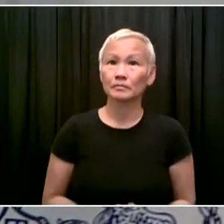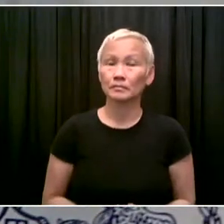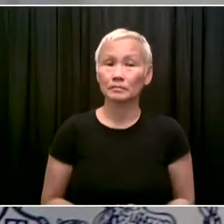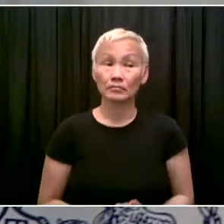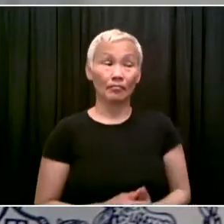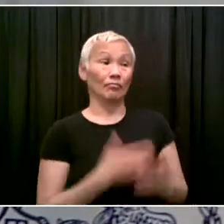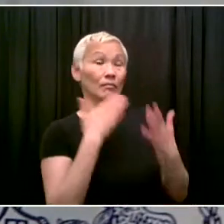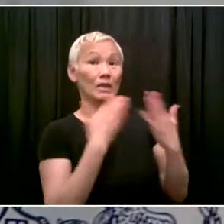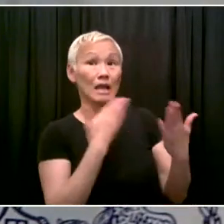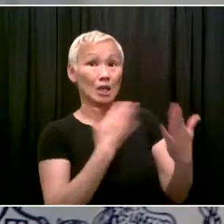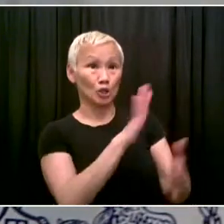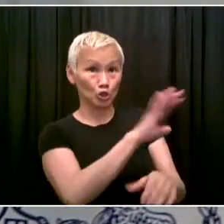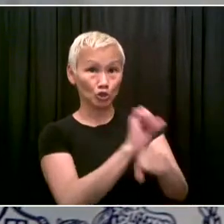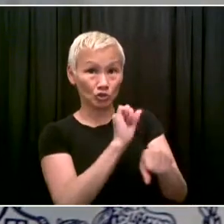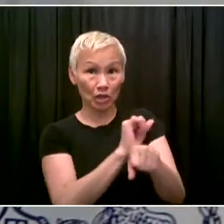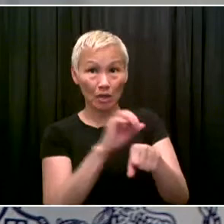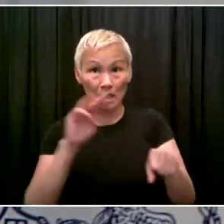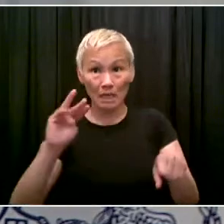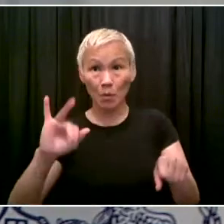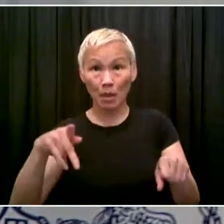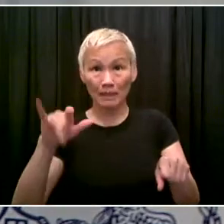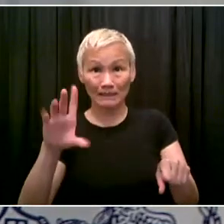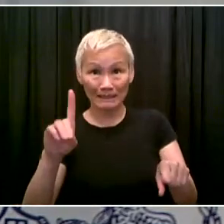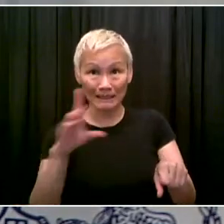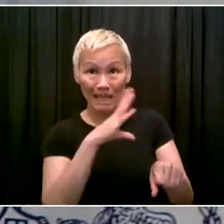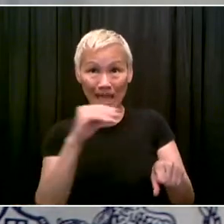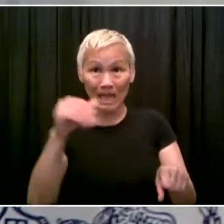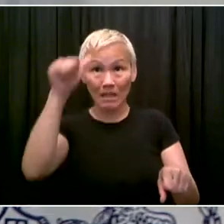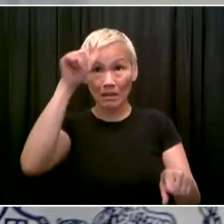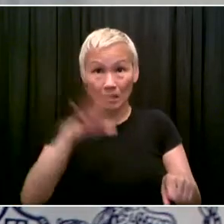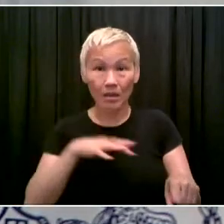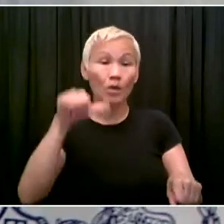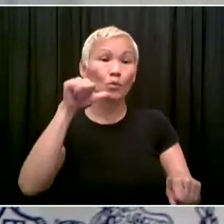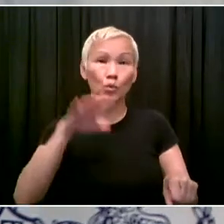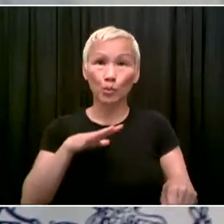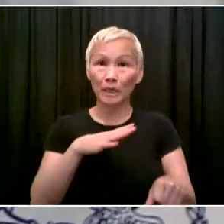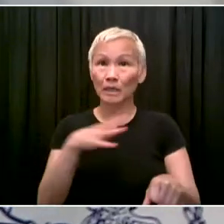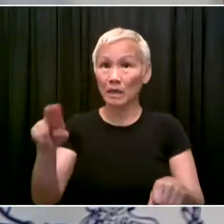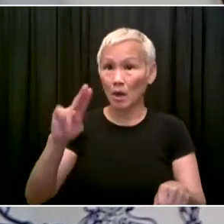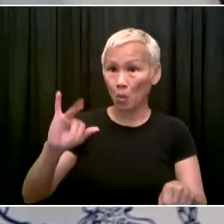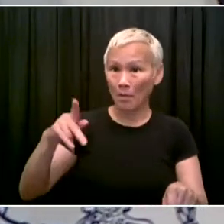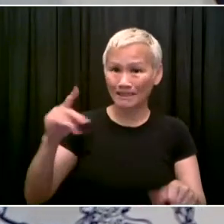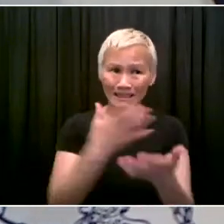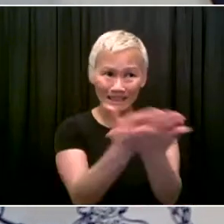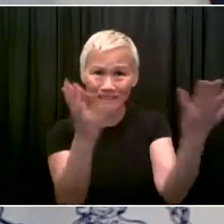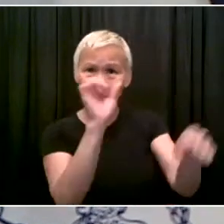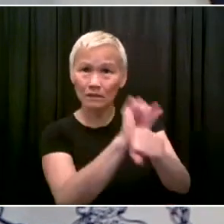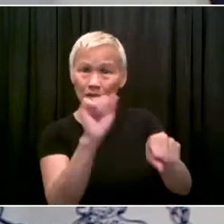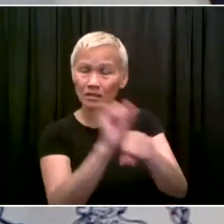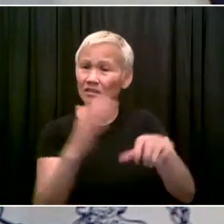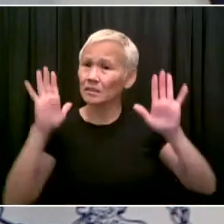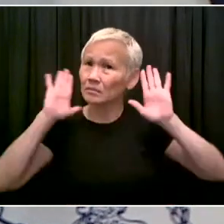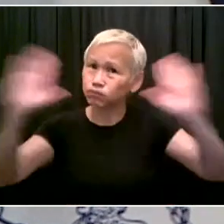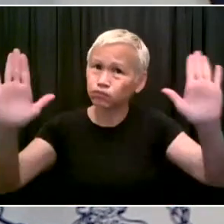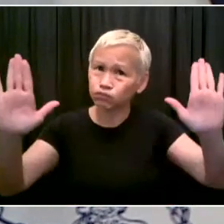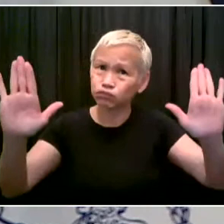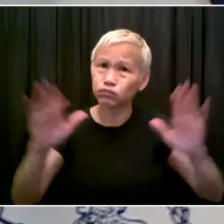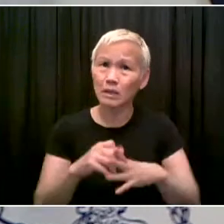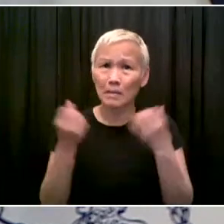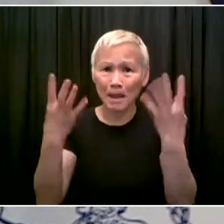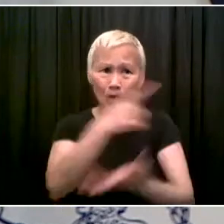AHEAD.